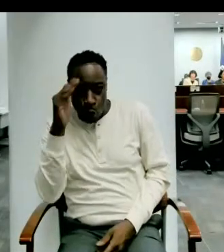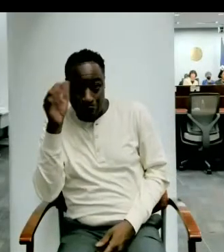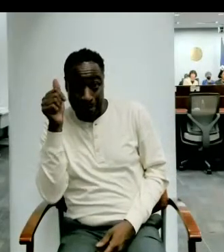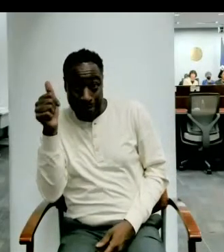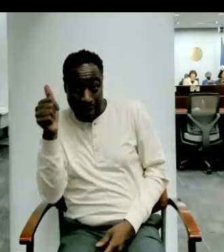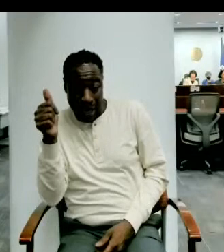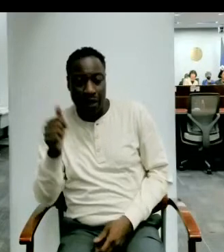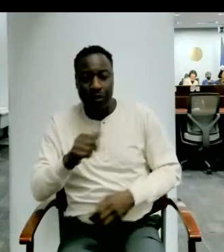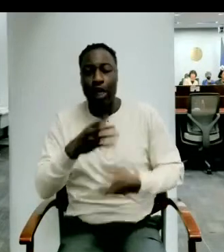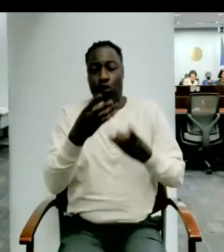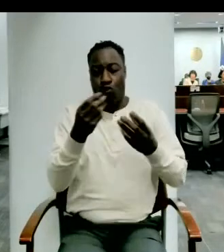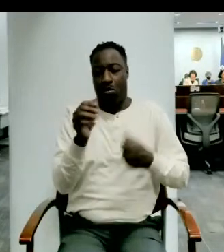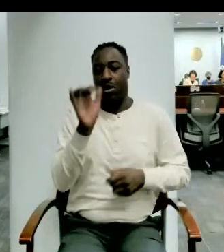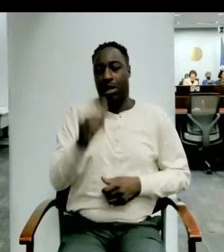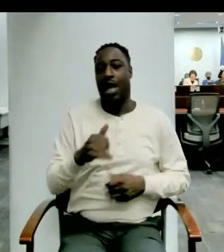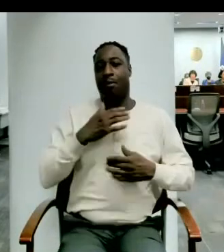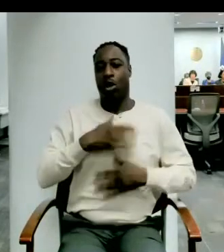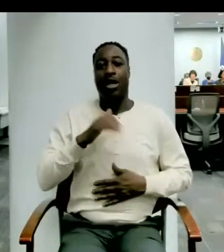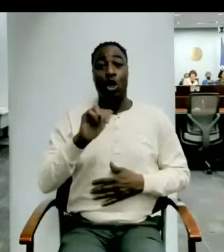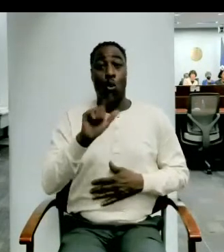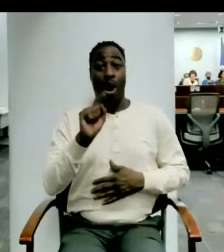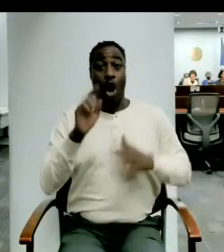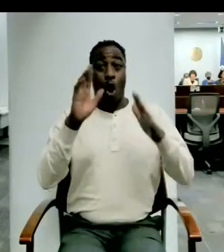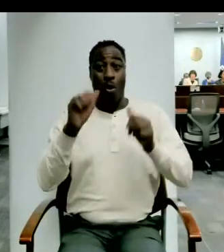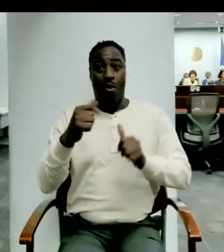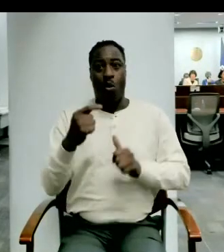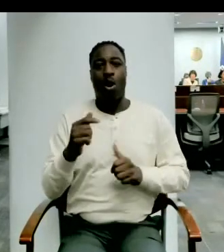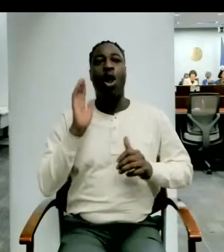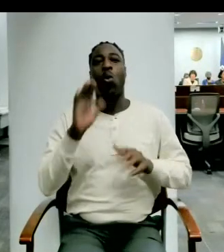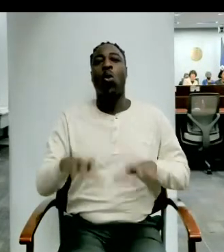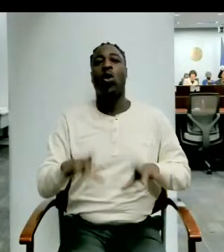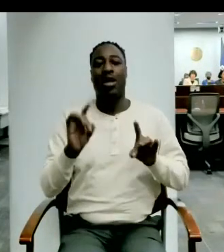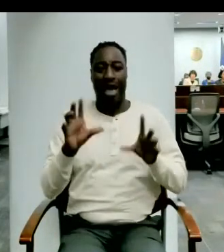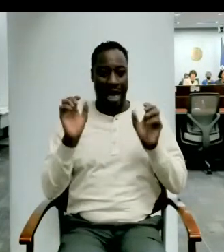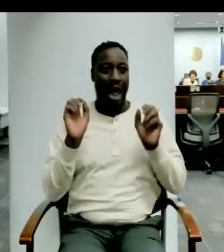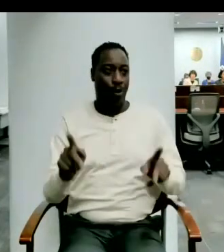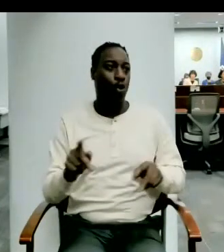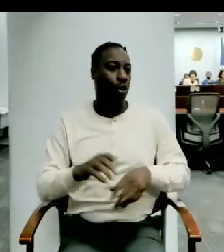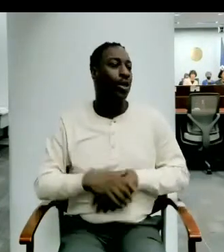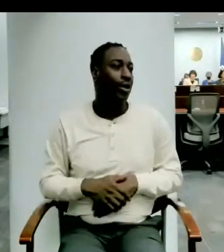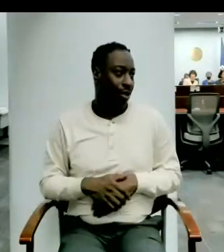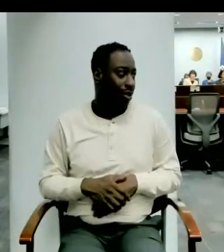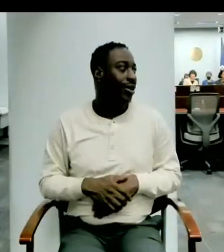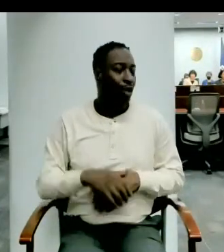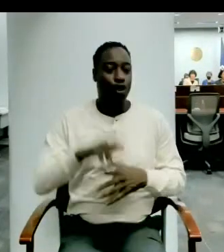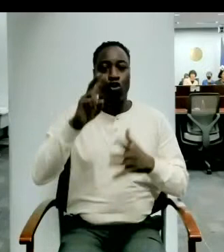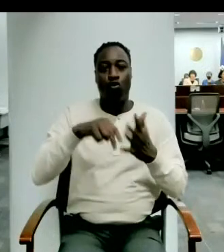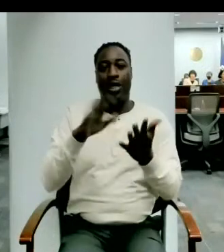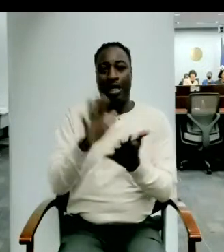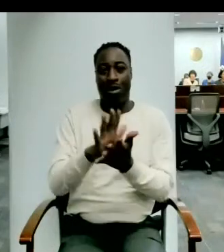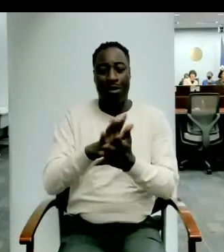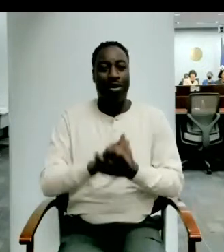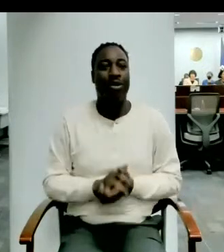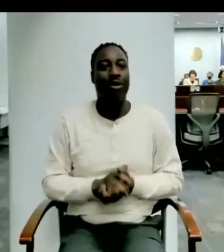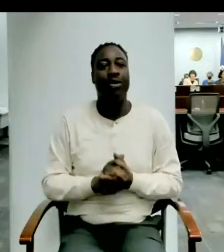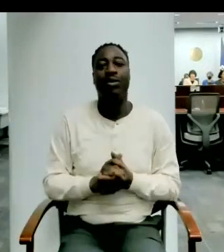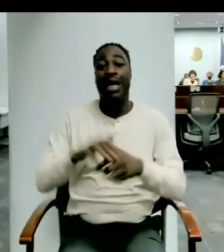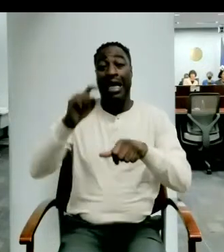So I appreciate the question and hope everyone will take the opportunity to read the paper. Thank you, in my remaining time for Ms. 345R tin, Rodriguez,